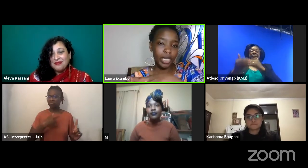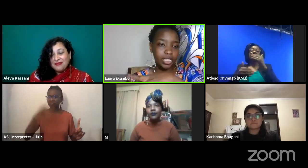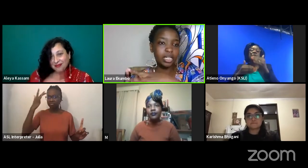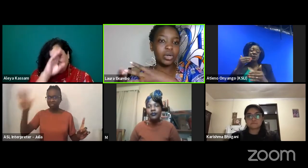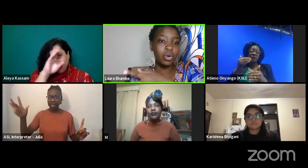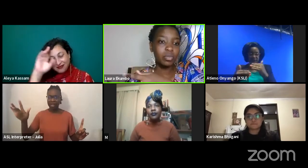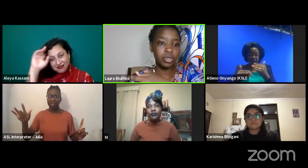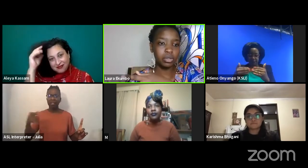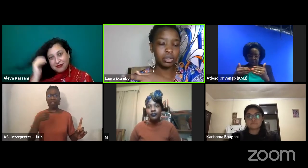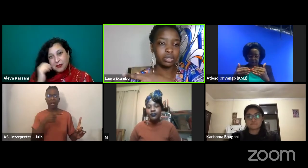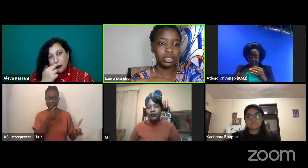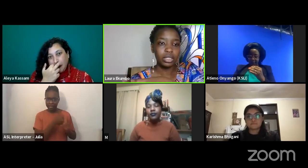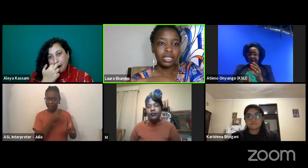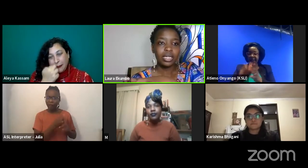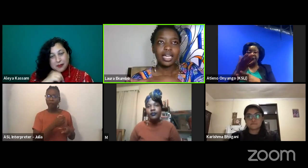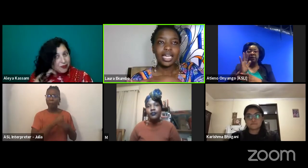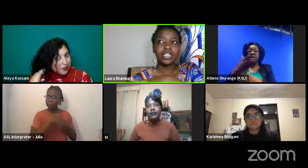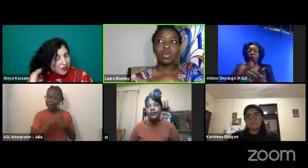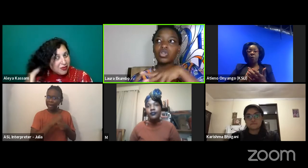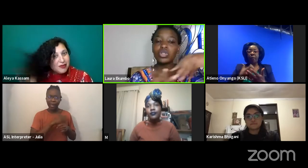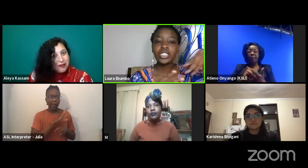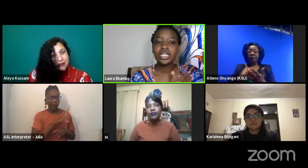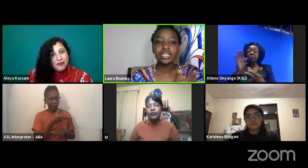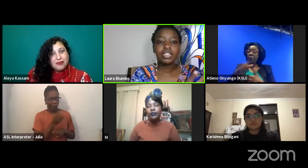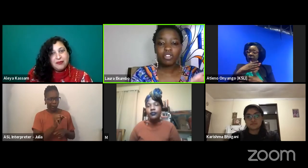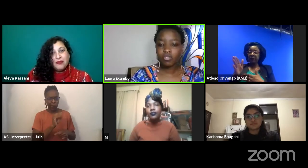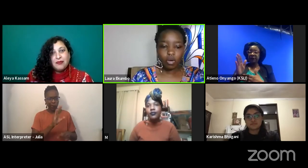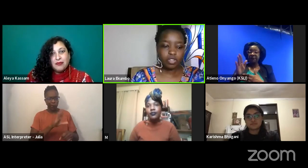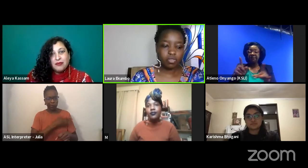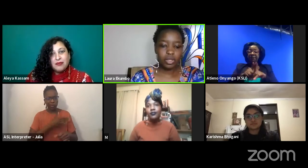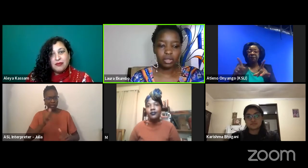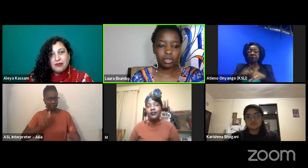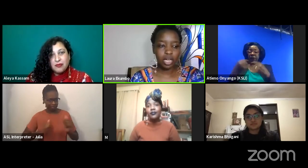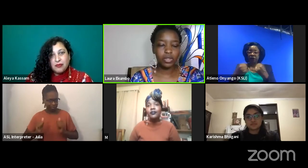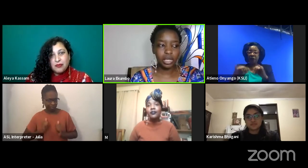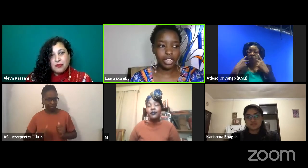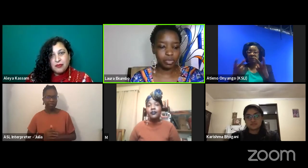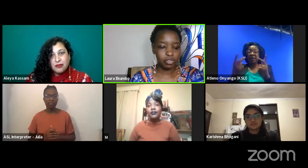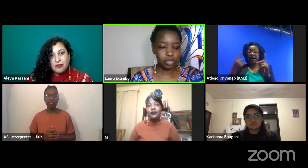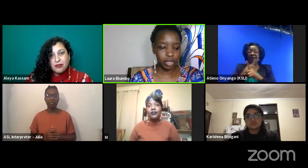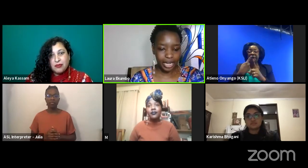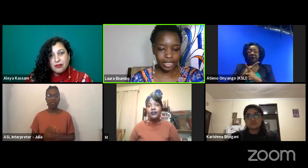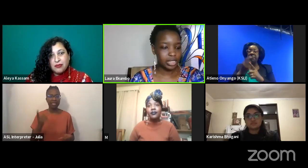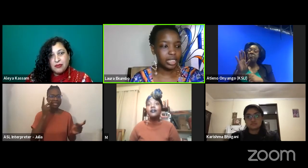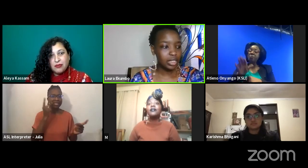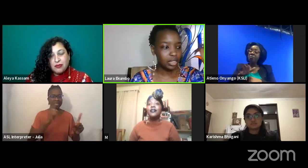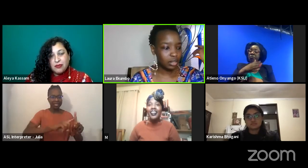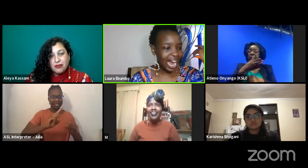creating her own musical and also seeing different forms of musicals come to life before your eyes and seeing